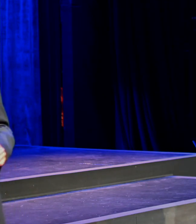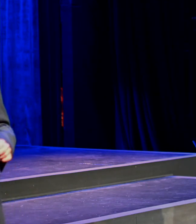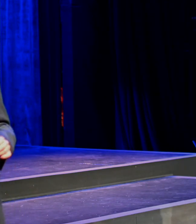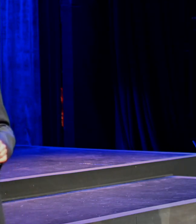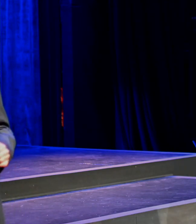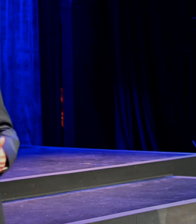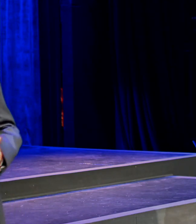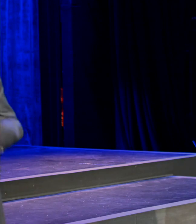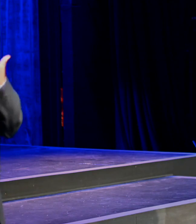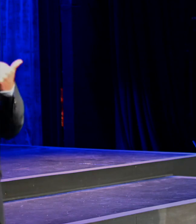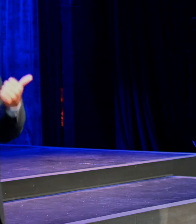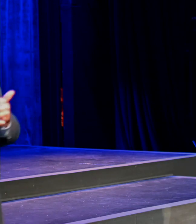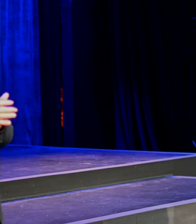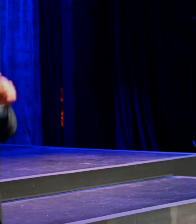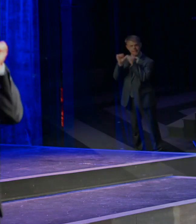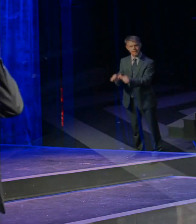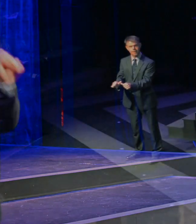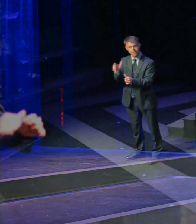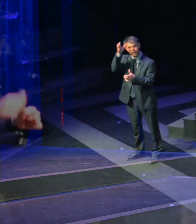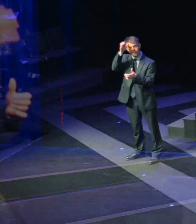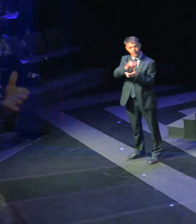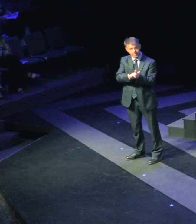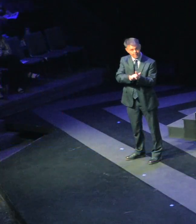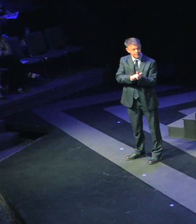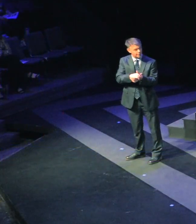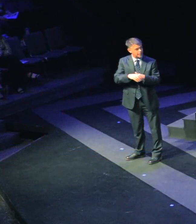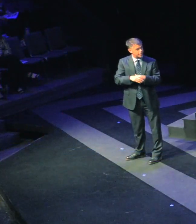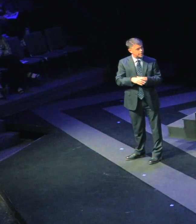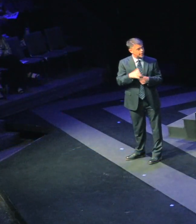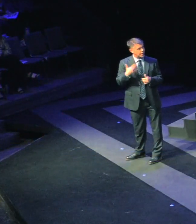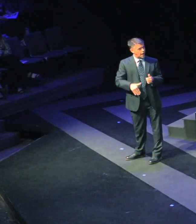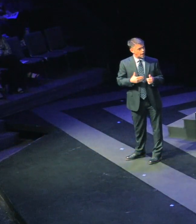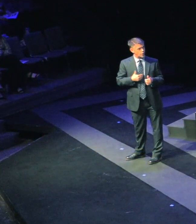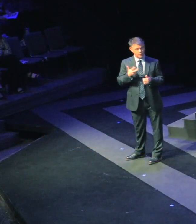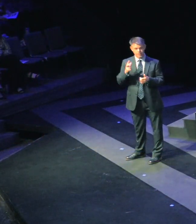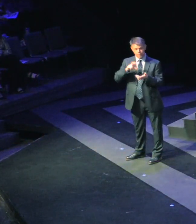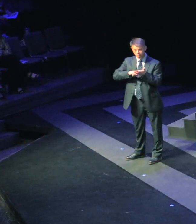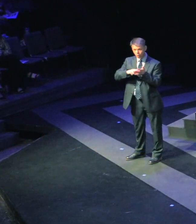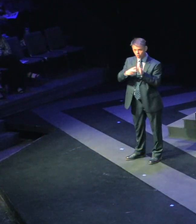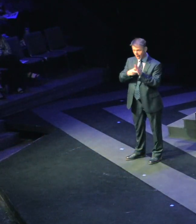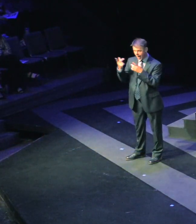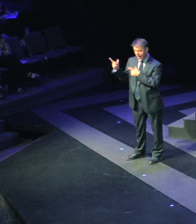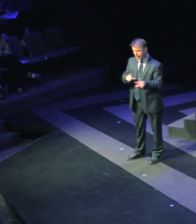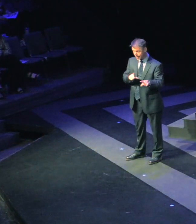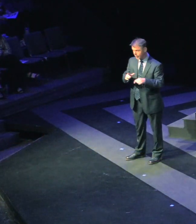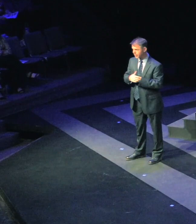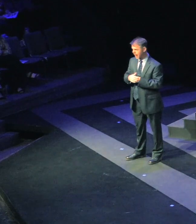and continue to believe that I would prove the doctor's wrong. My 11th grade home ec. teacher most